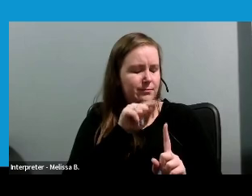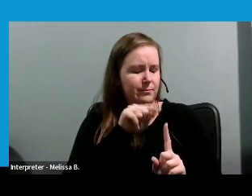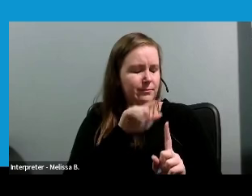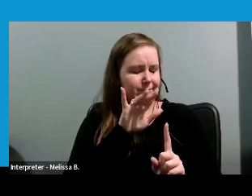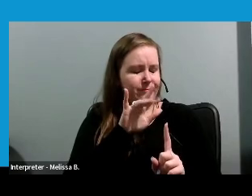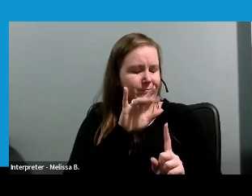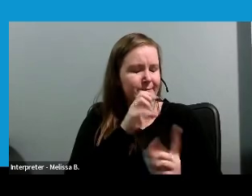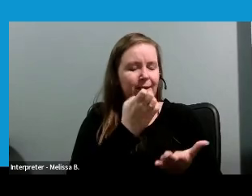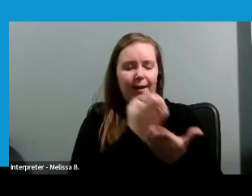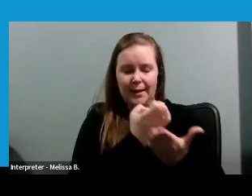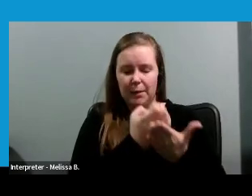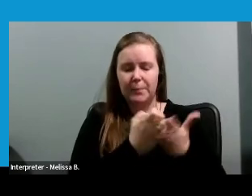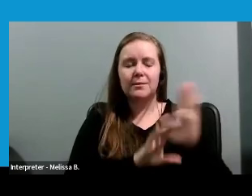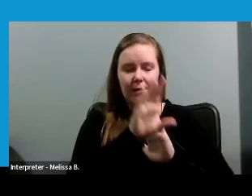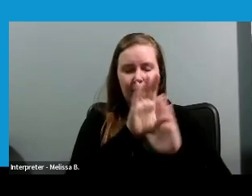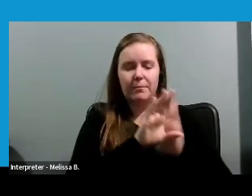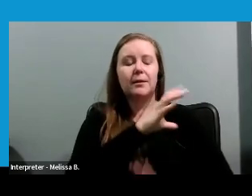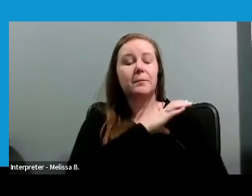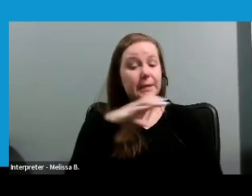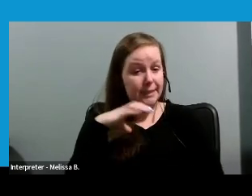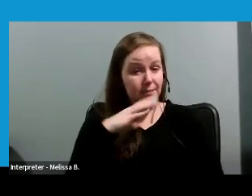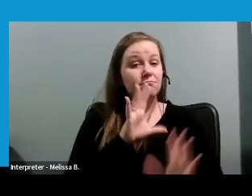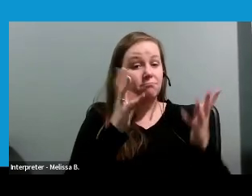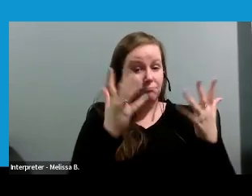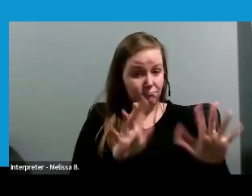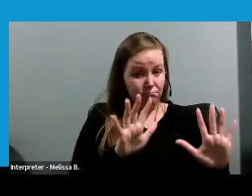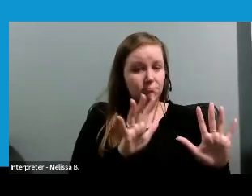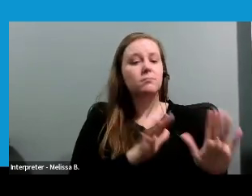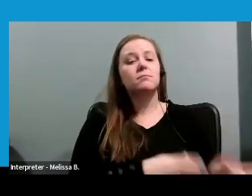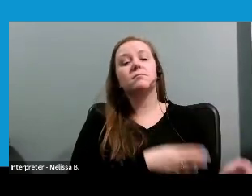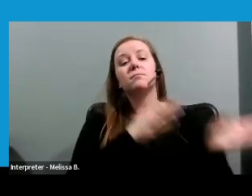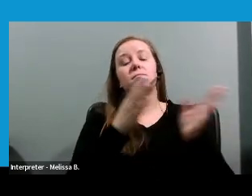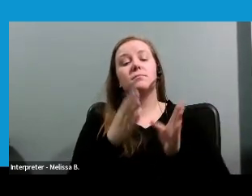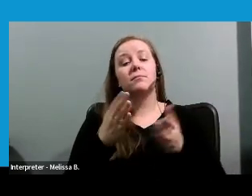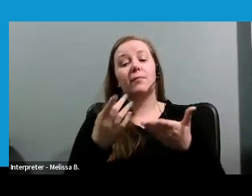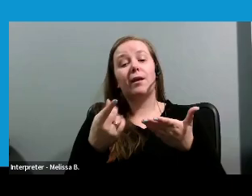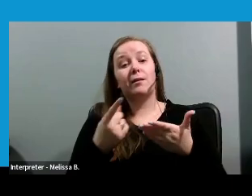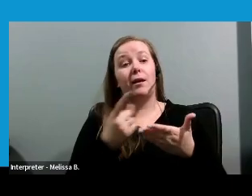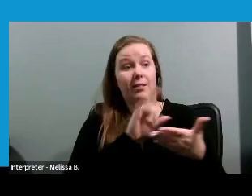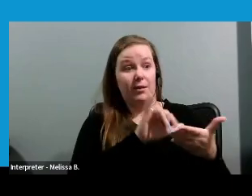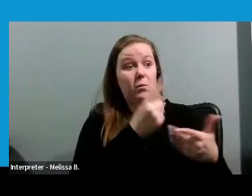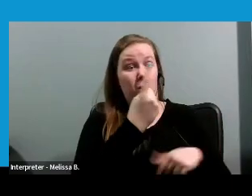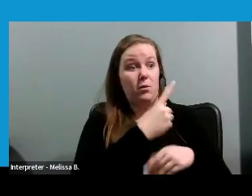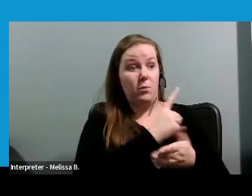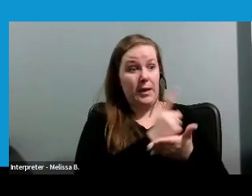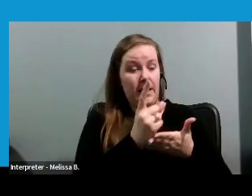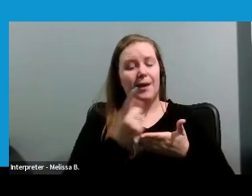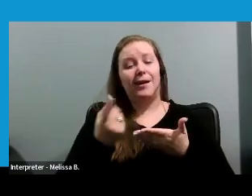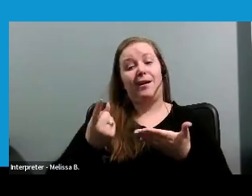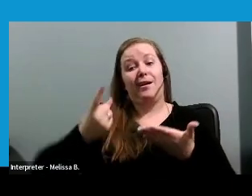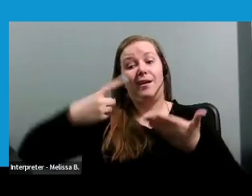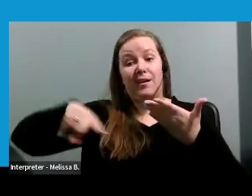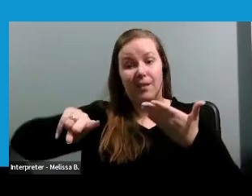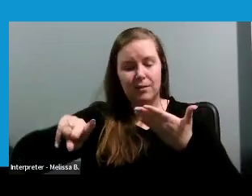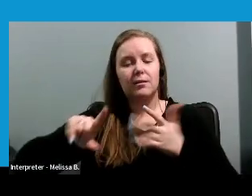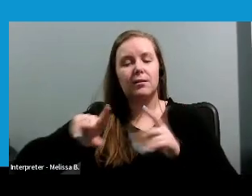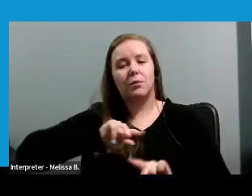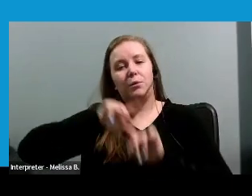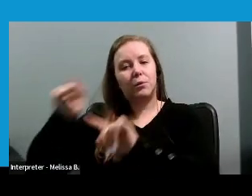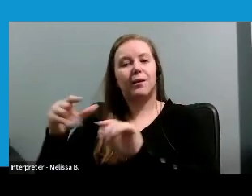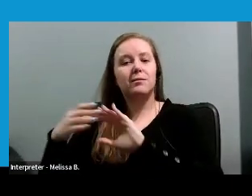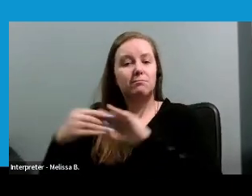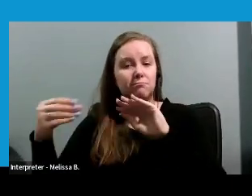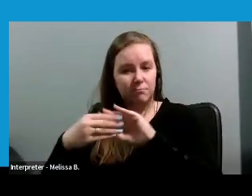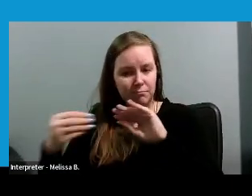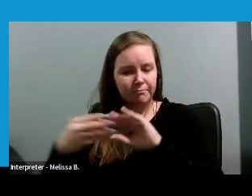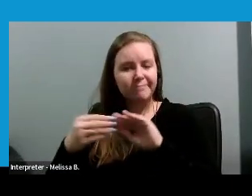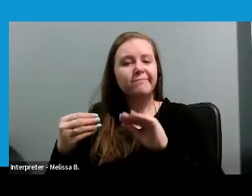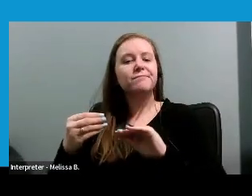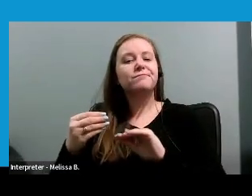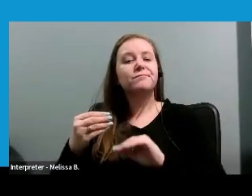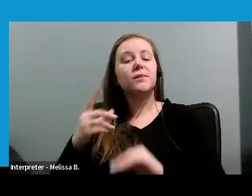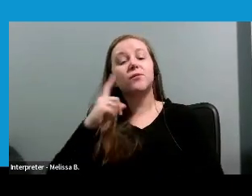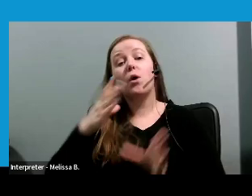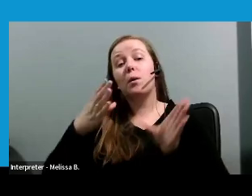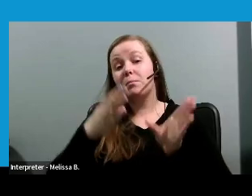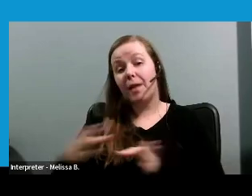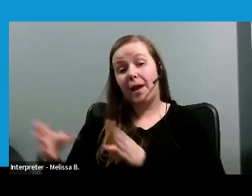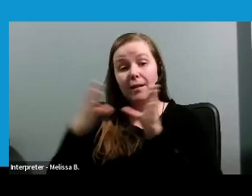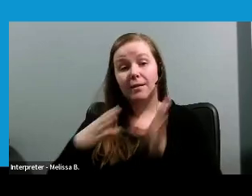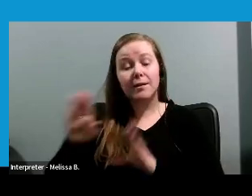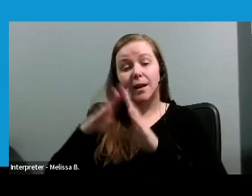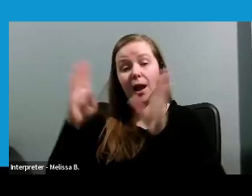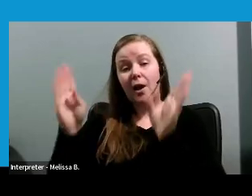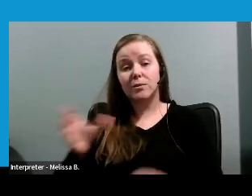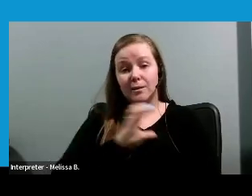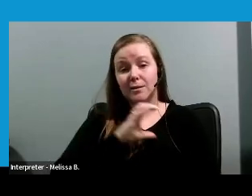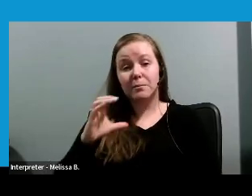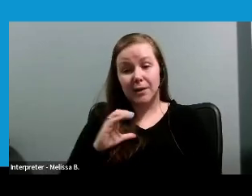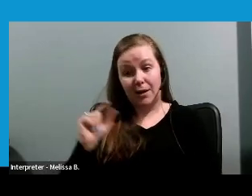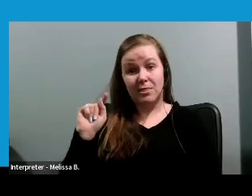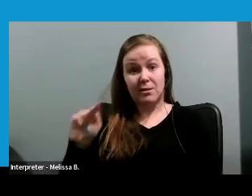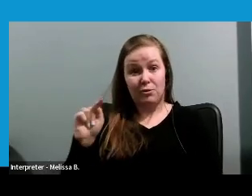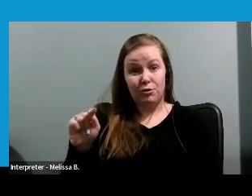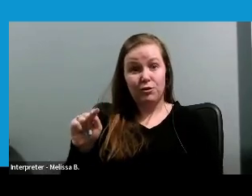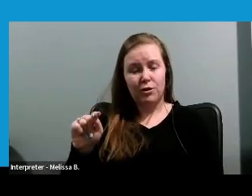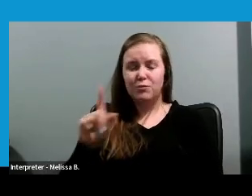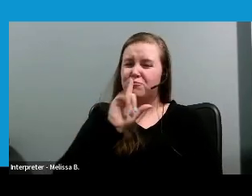Shannon Spencer (she/her): development committee, and then the following week, I did a deputation at the planning, Planning and Housing Committee, where there seemed to be… it really depends on committees.